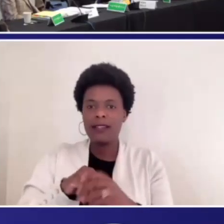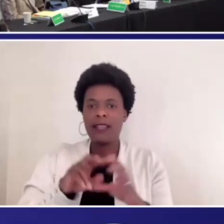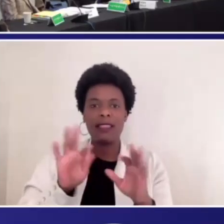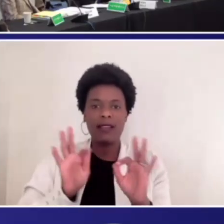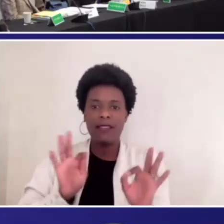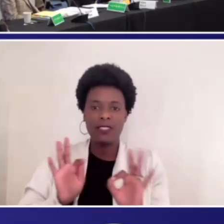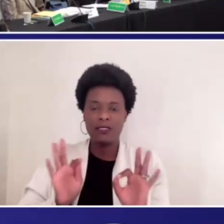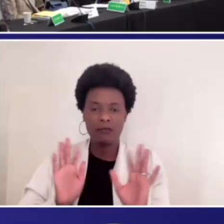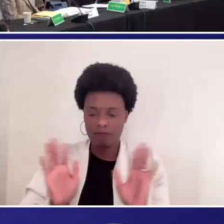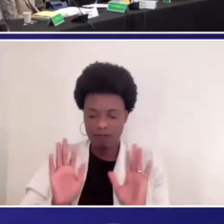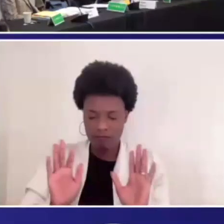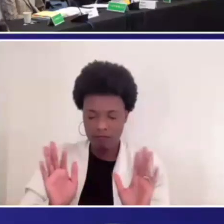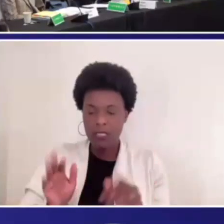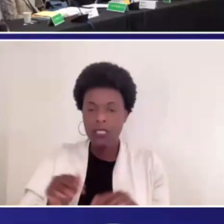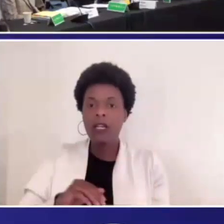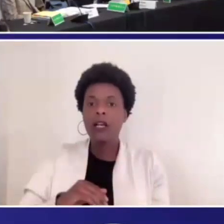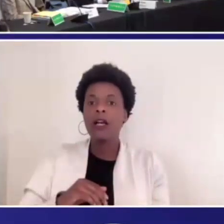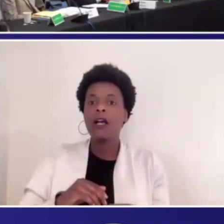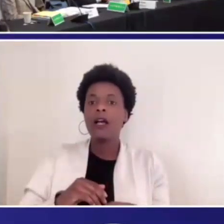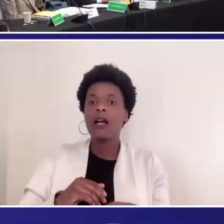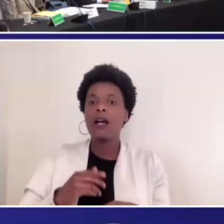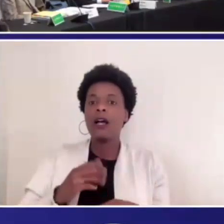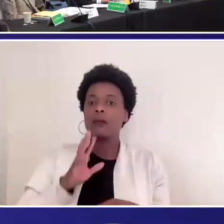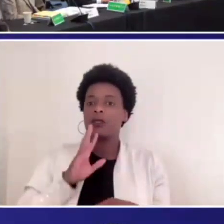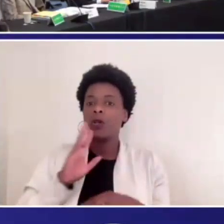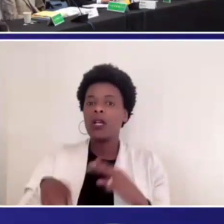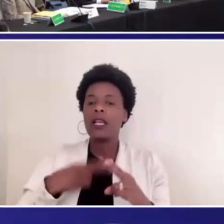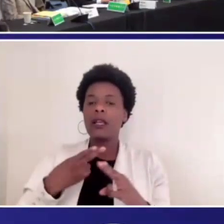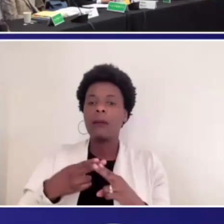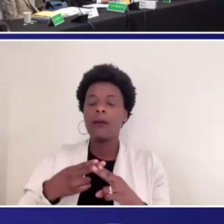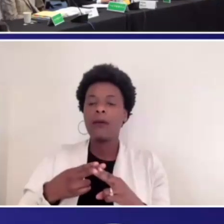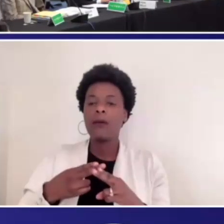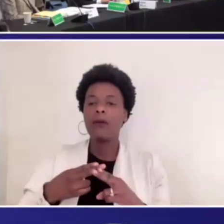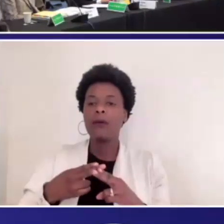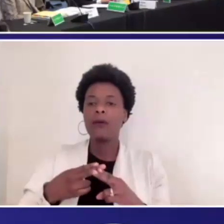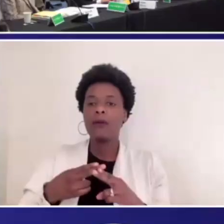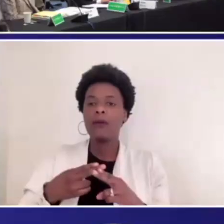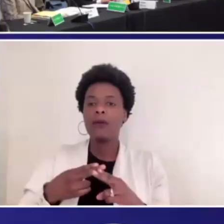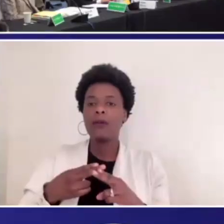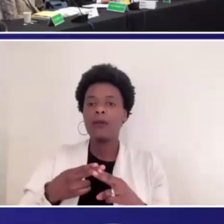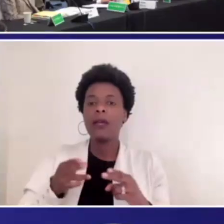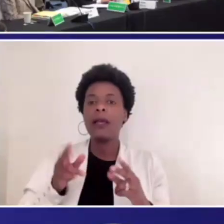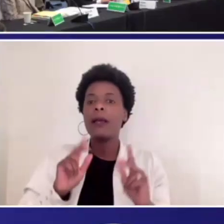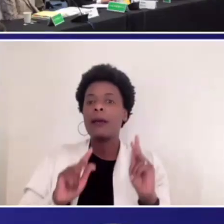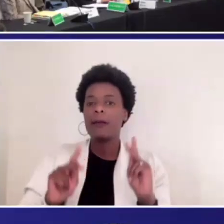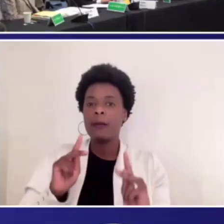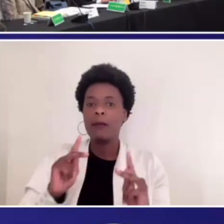No way. I am speaking about persons who have a social work degree,